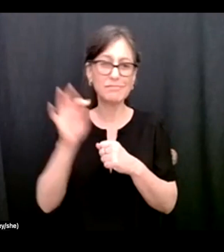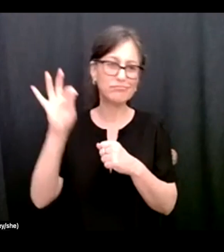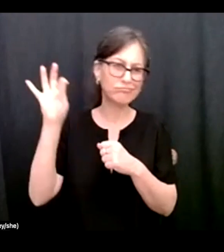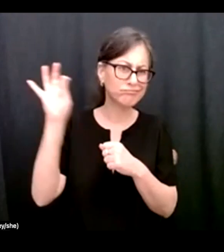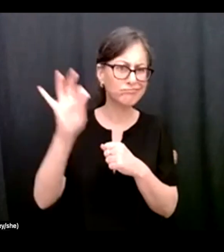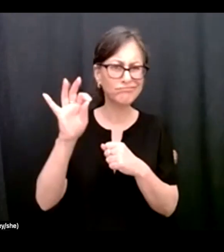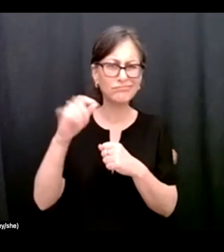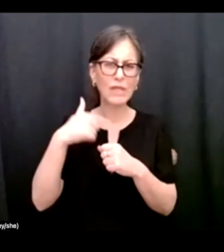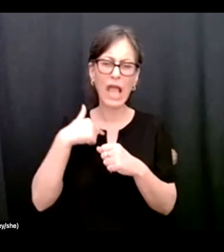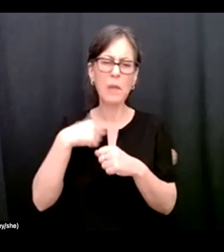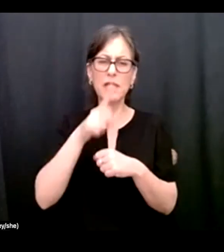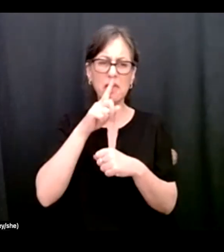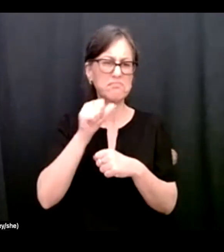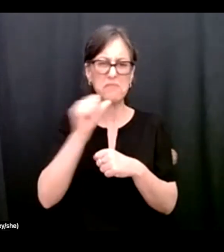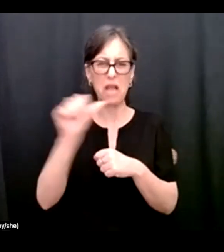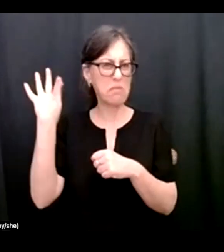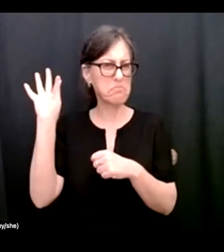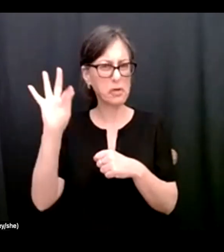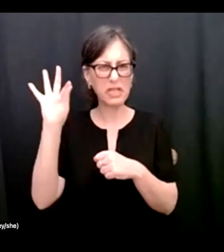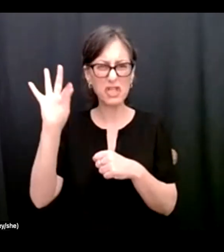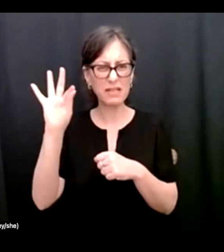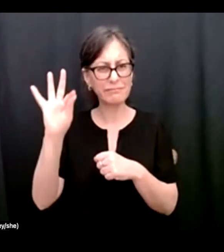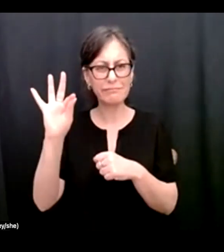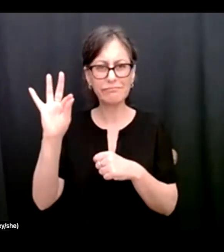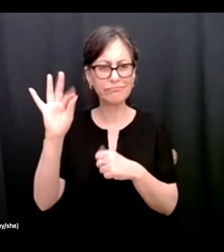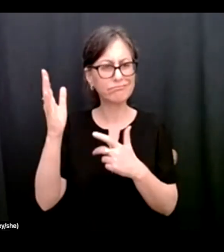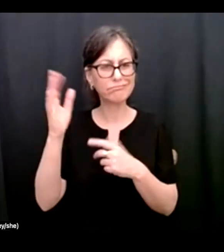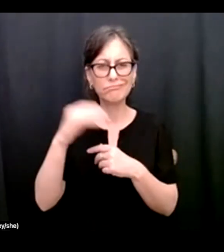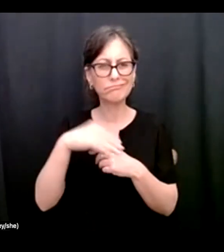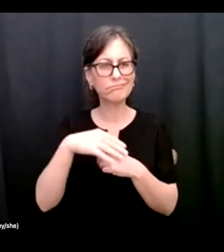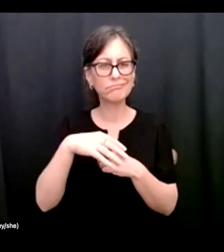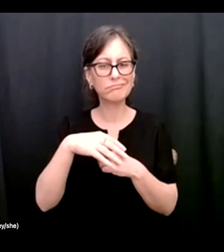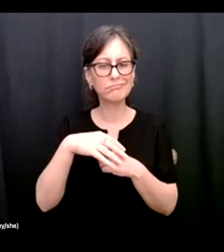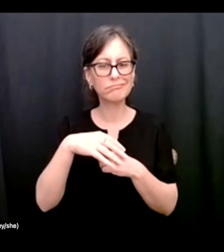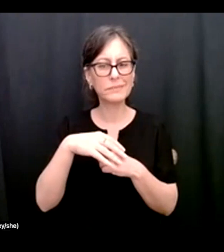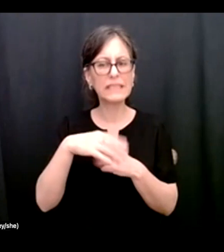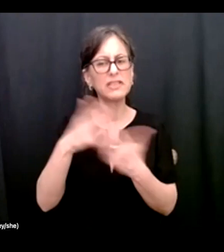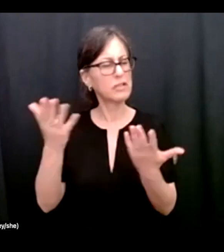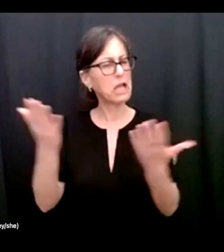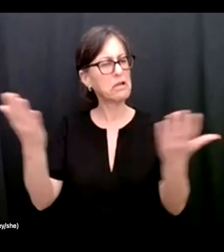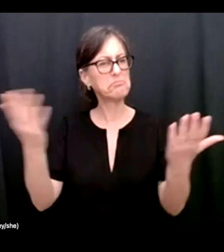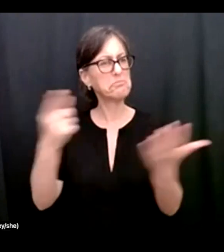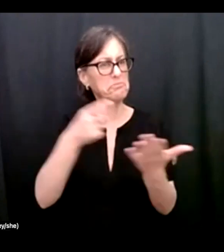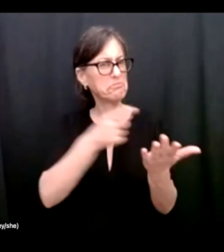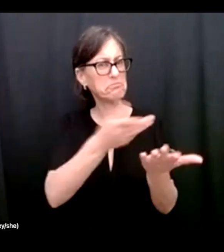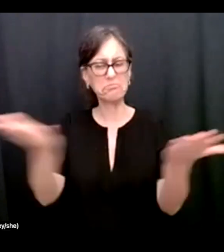word I would use. It isn't preachy, it's very come as you are kind of, and this is what I'm about.